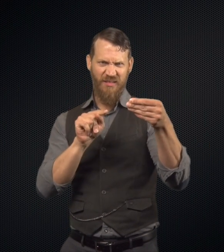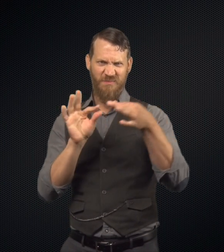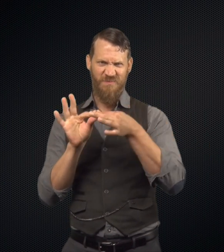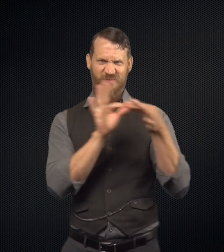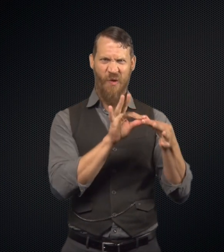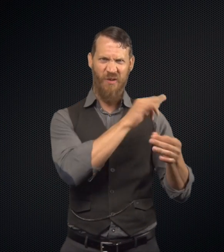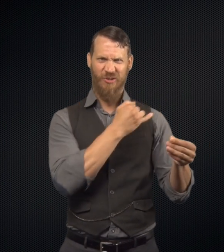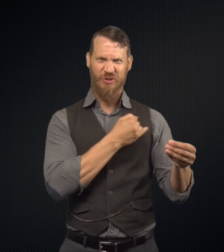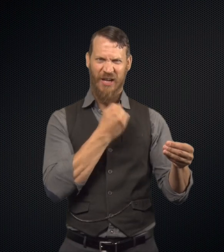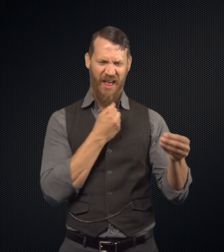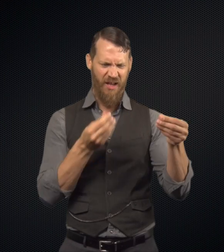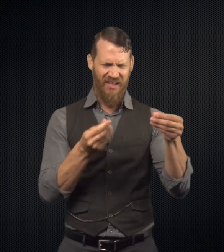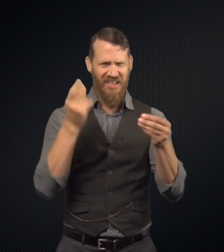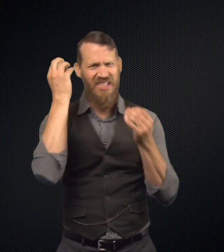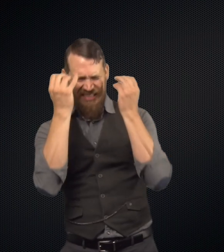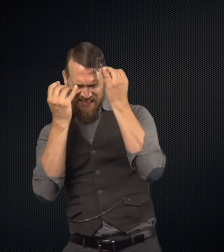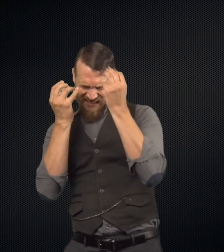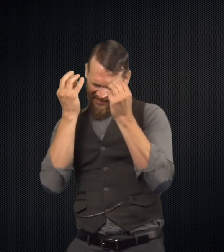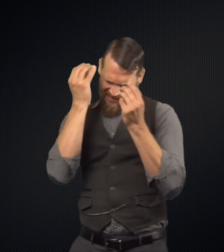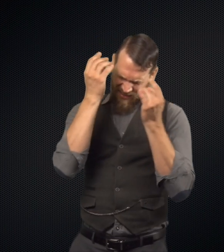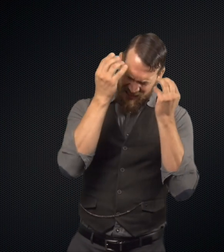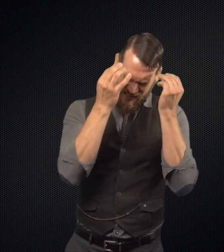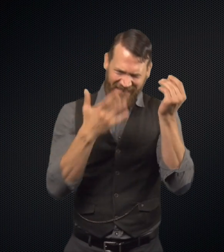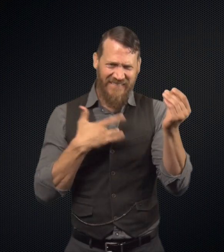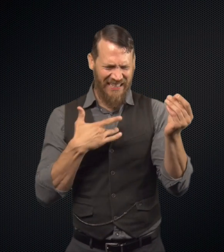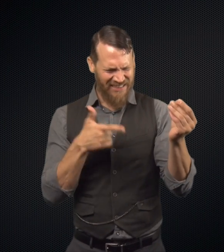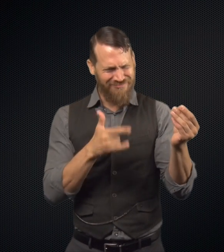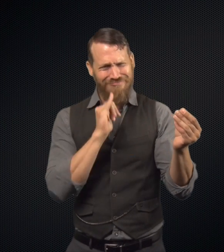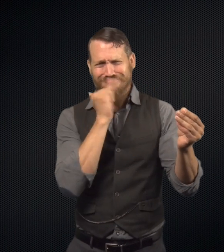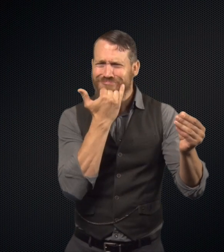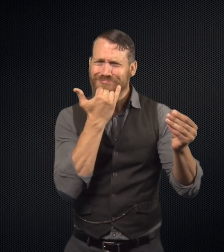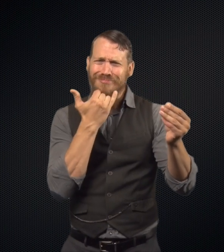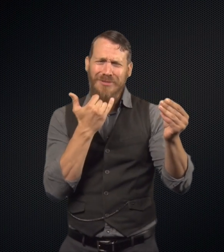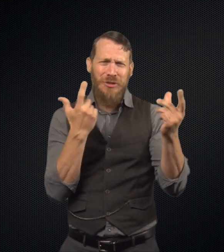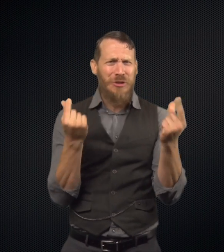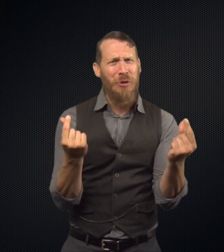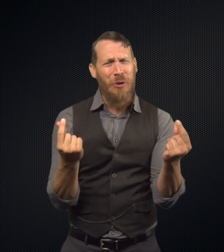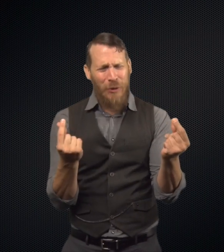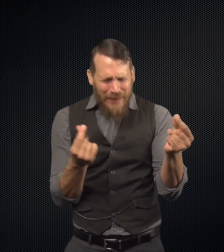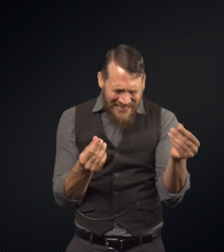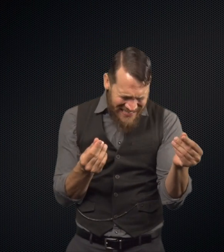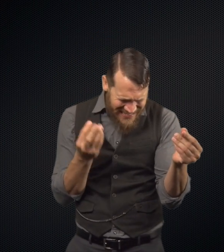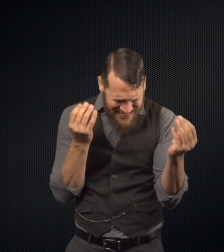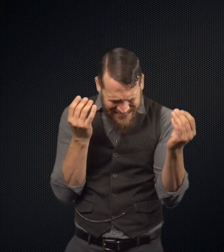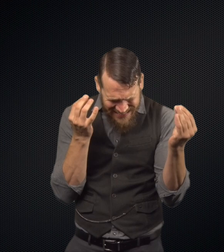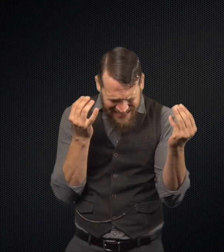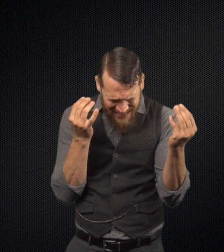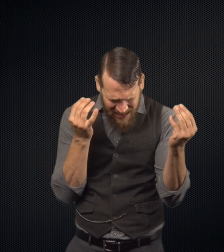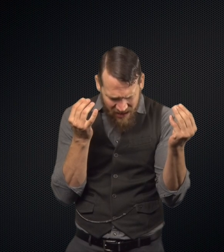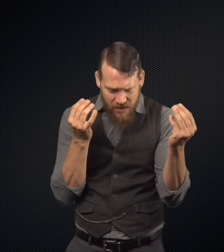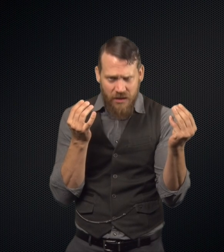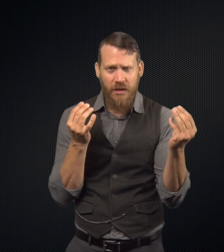They have a conversation about Mr. Hyde. Afterwards, Utterson goes home and goes to bed.